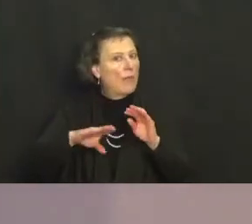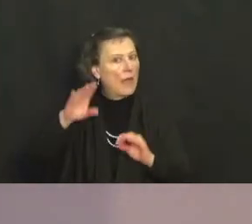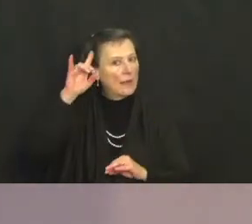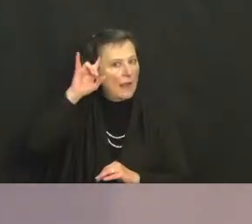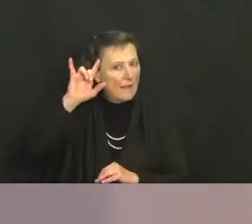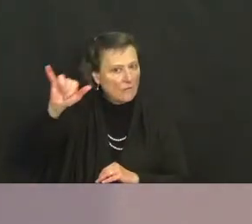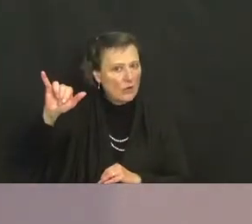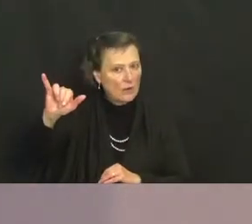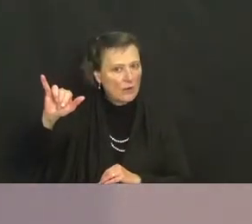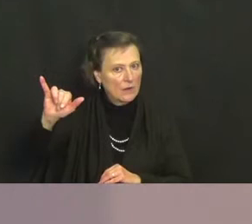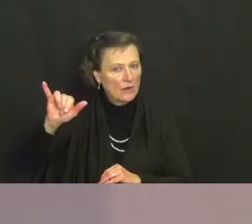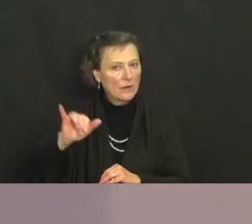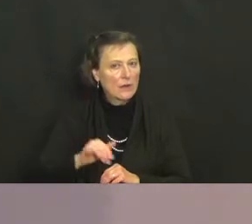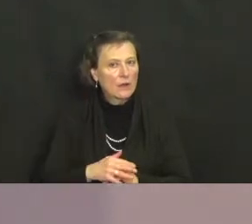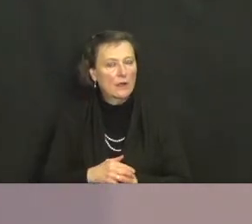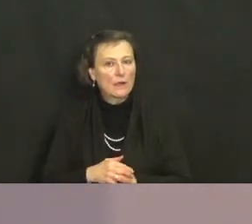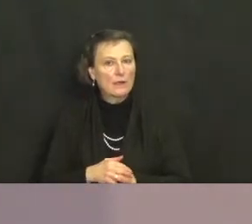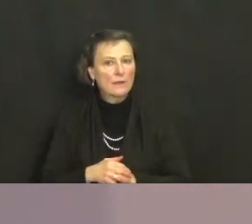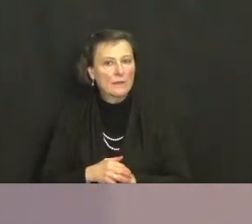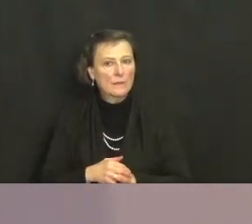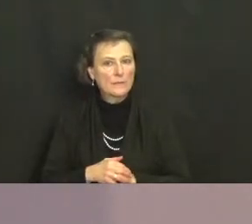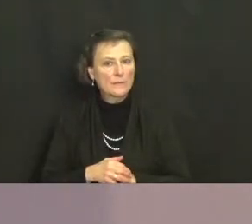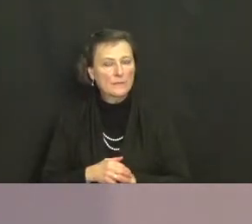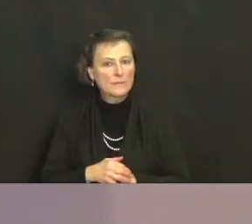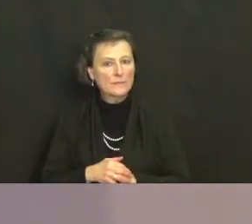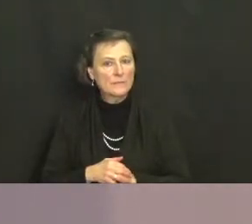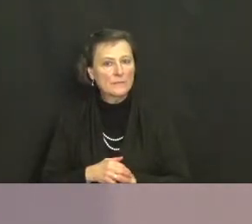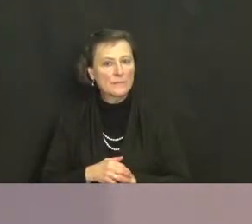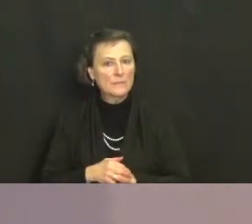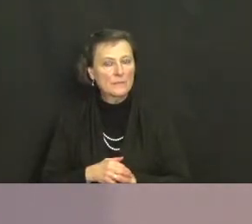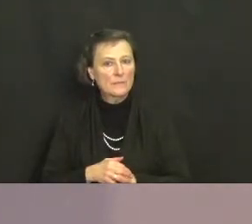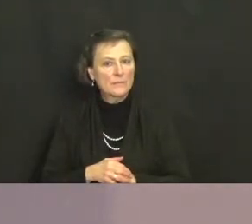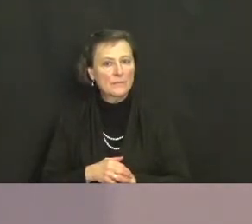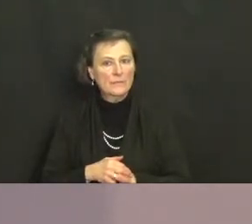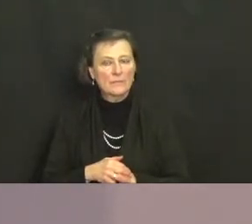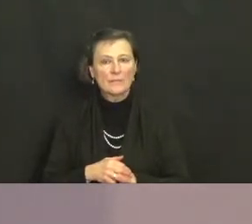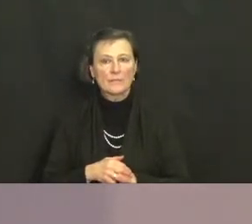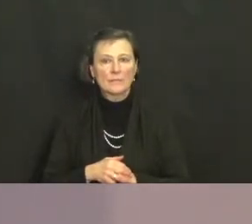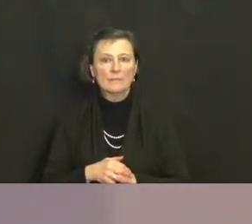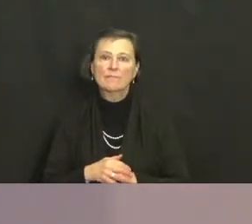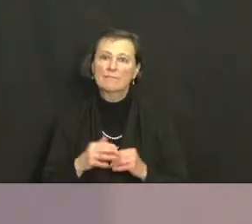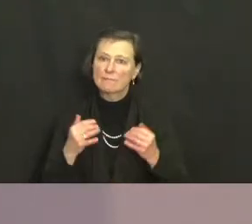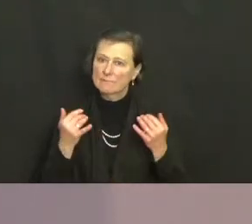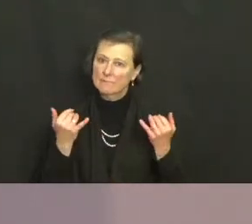Let's pause.